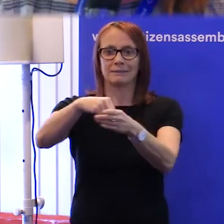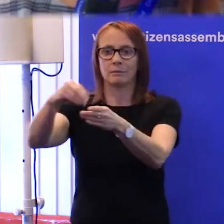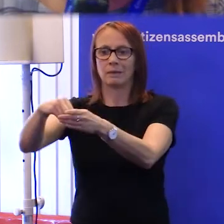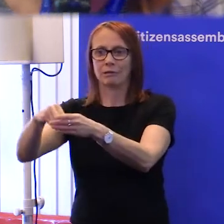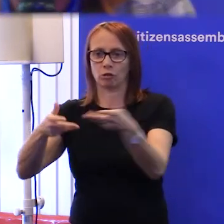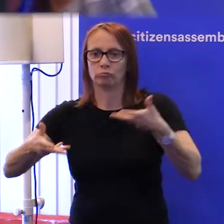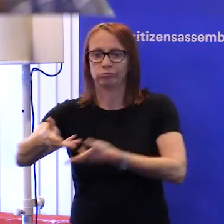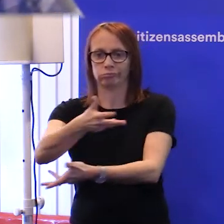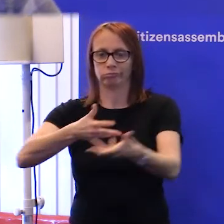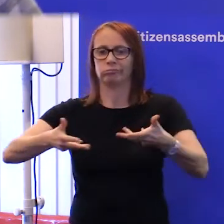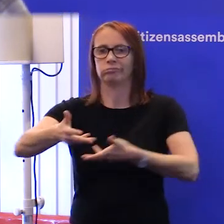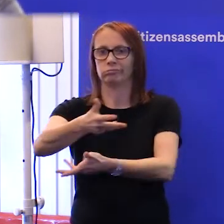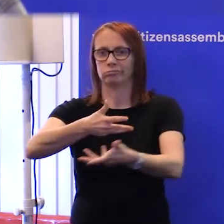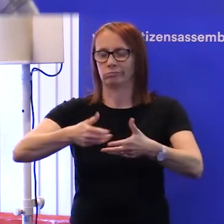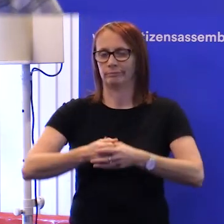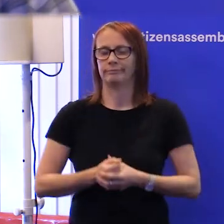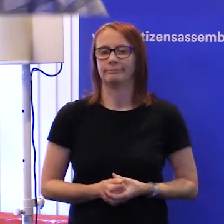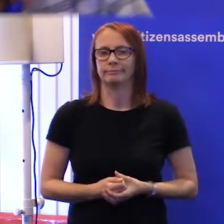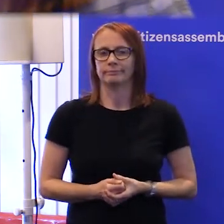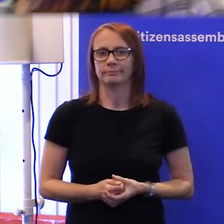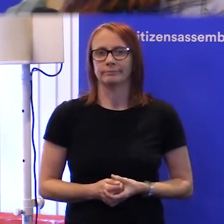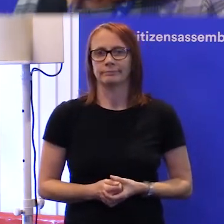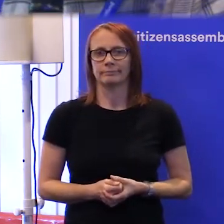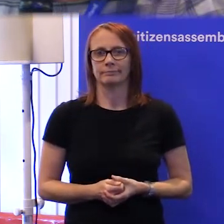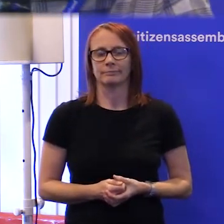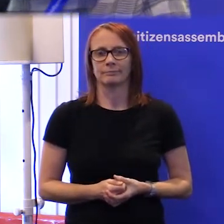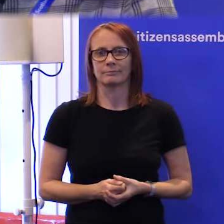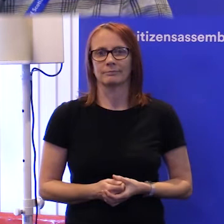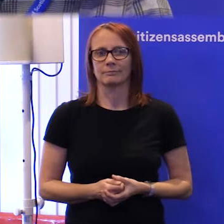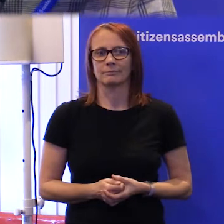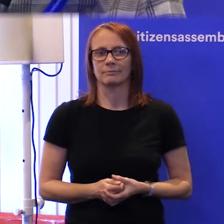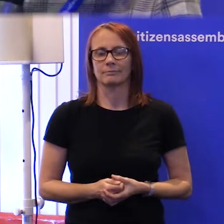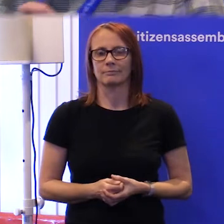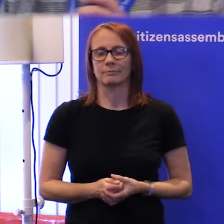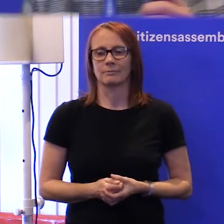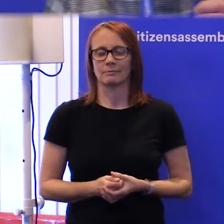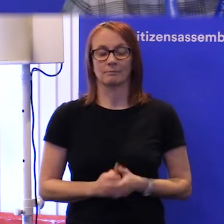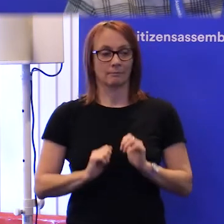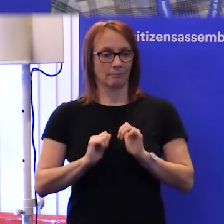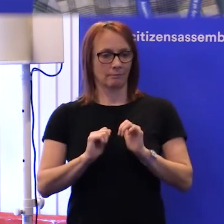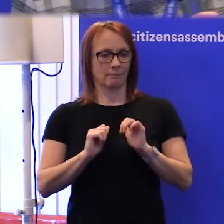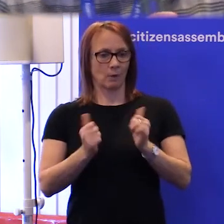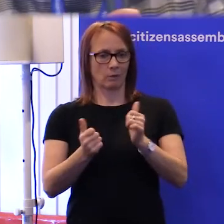as part of my my permanent job so right what I'm going to talk to you about is a